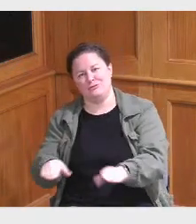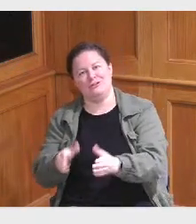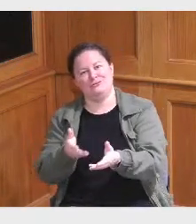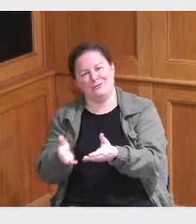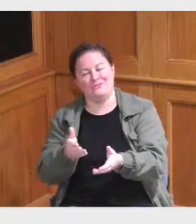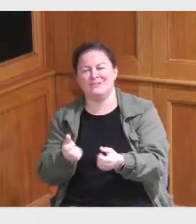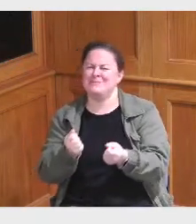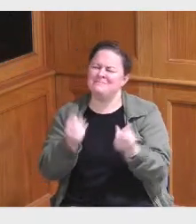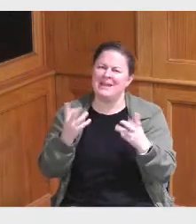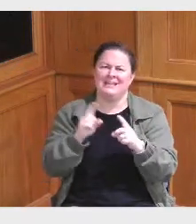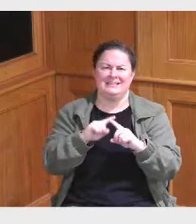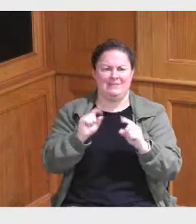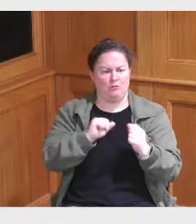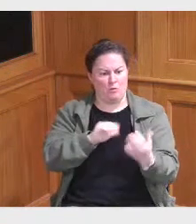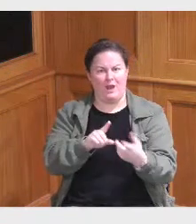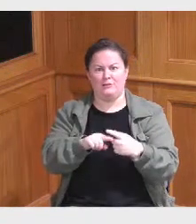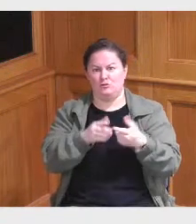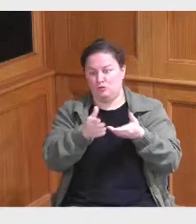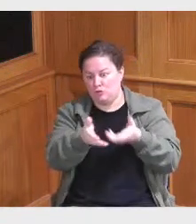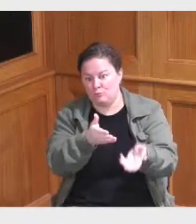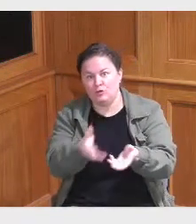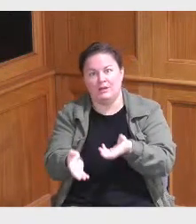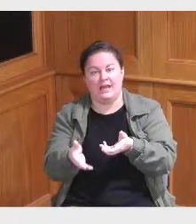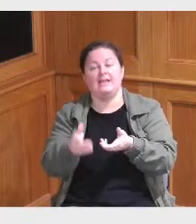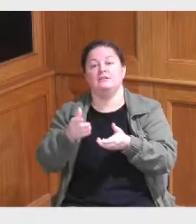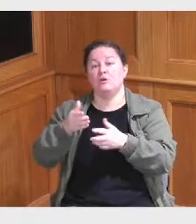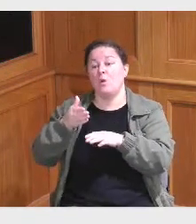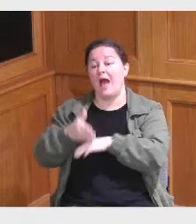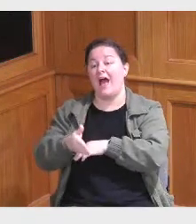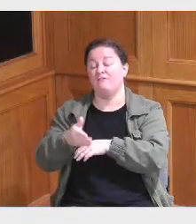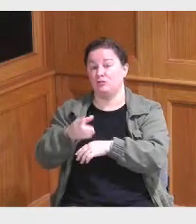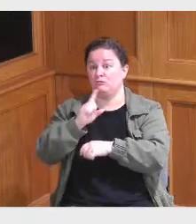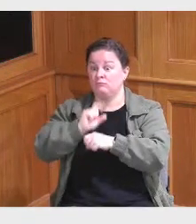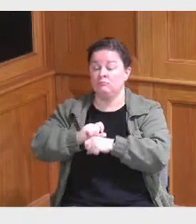of communication so once it's live so we want to make sure that the foster parents